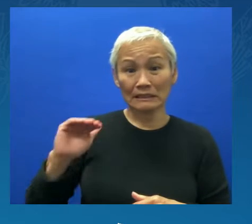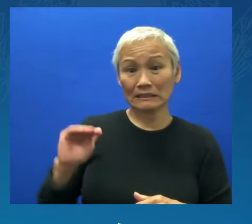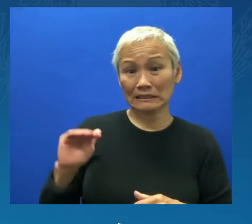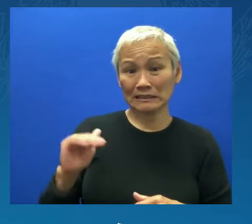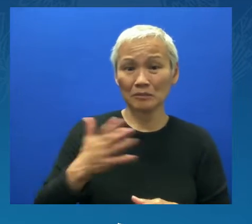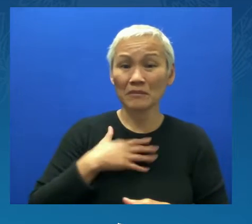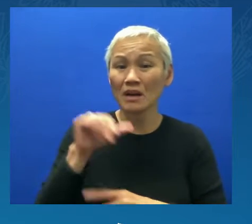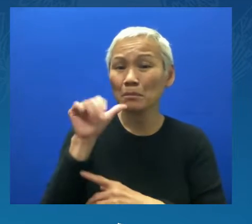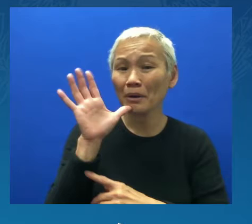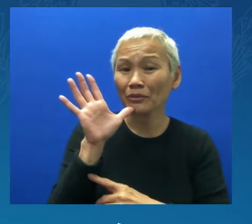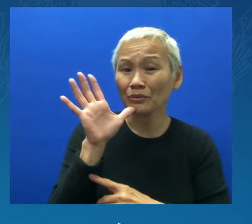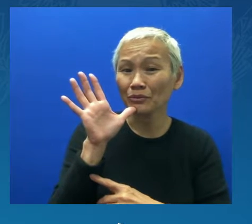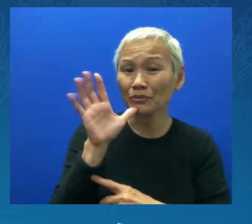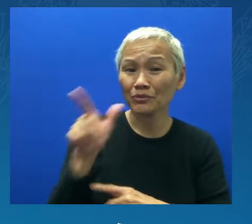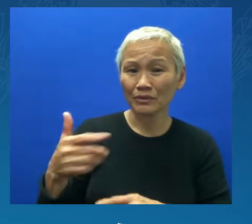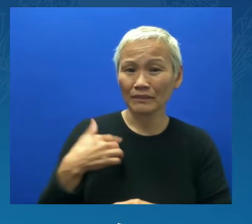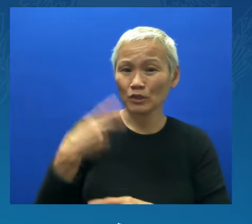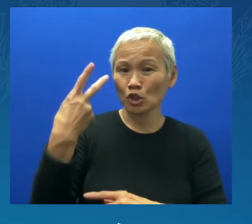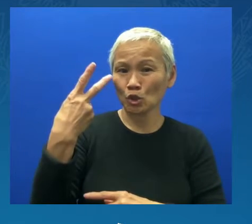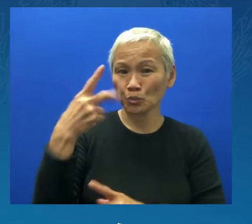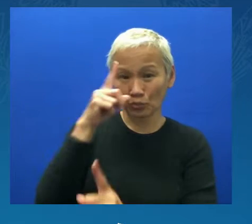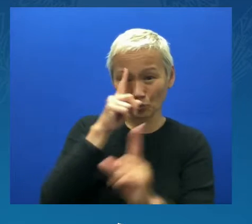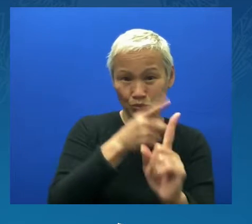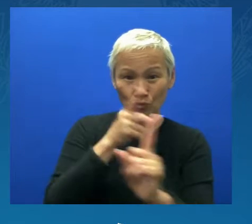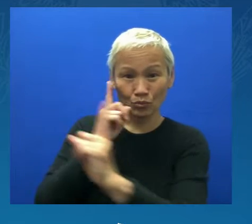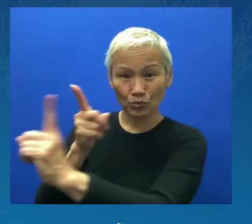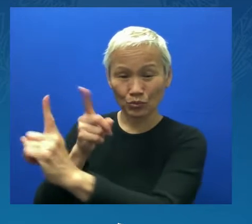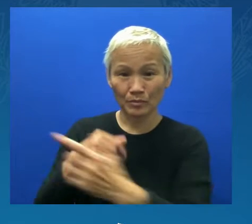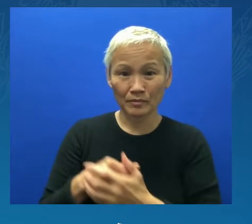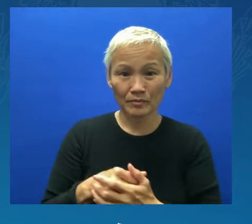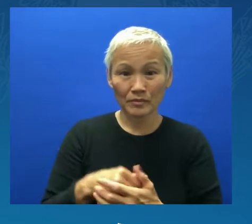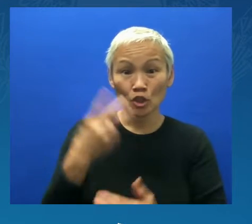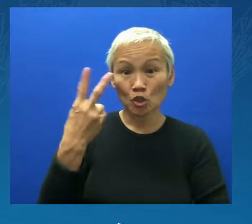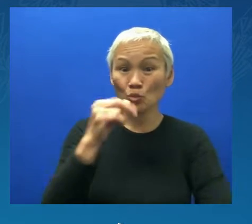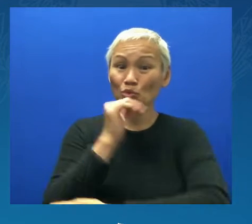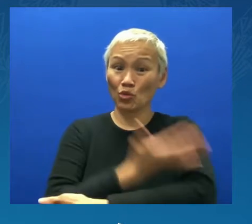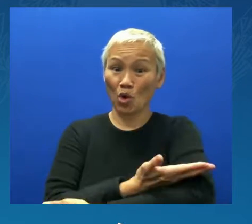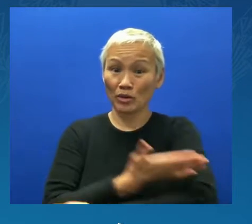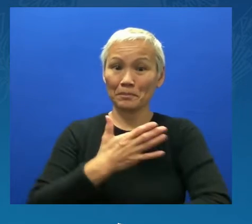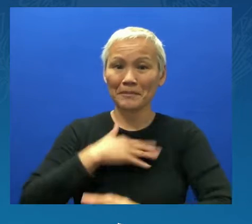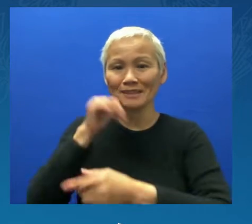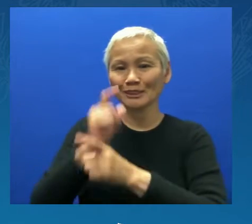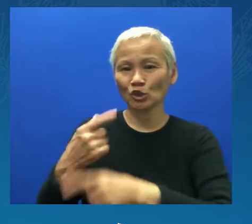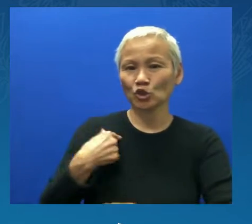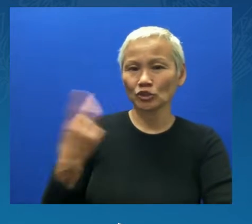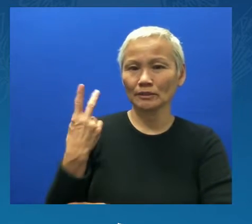to raise her two daughters -- me and my sister Maya -- and to end breast cancer.